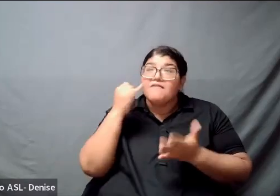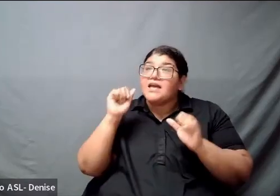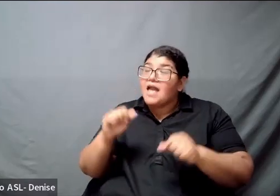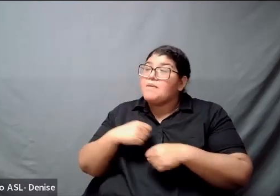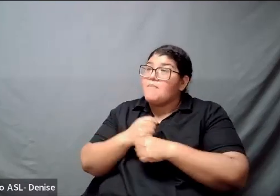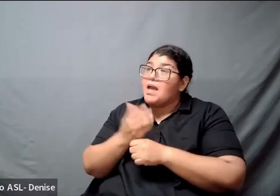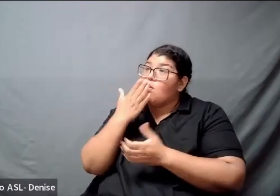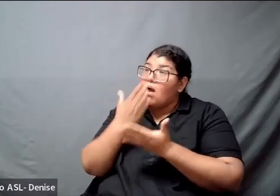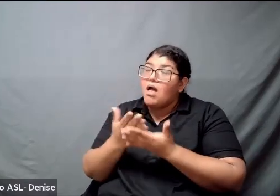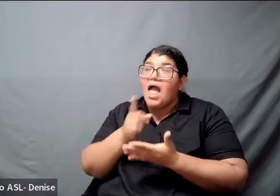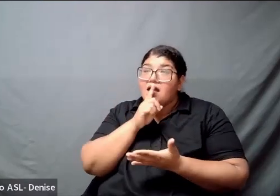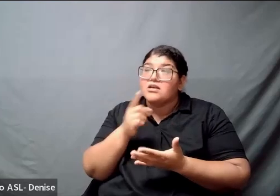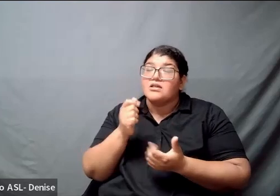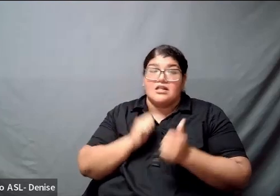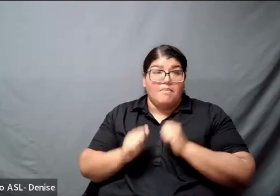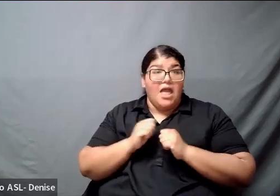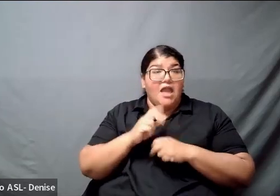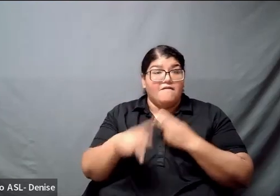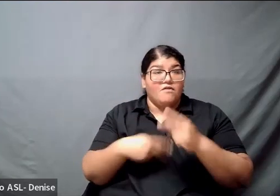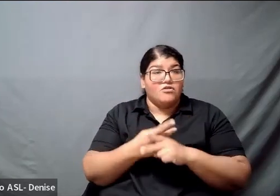there's a play version that was done at Andy's Summer Playhouse,